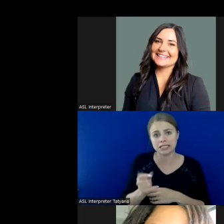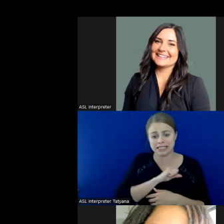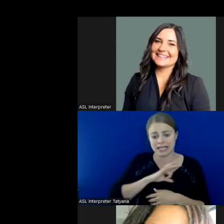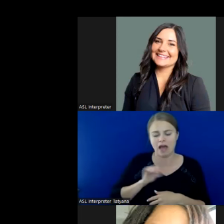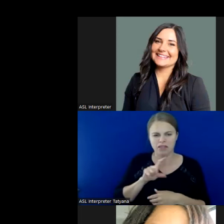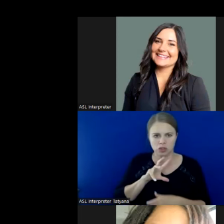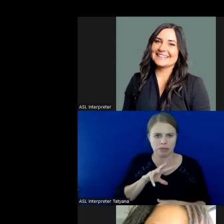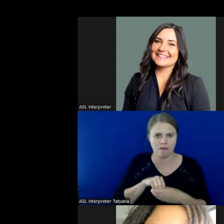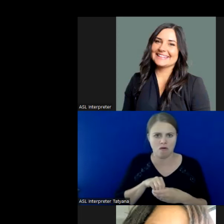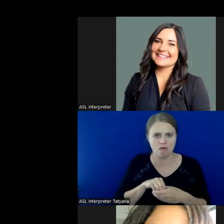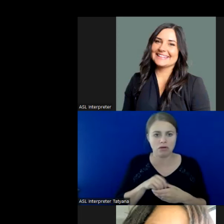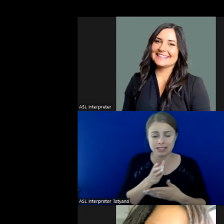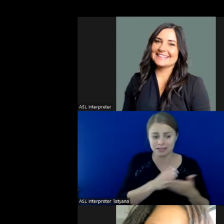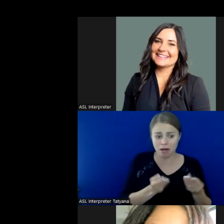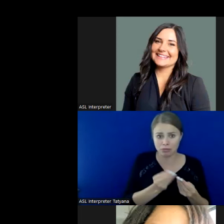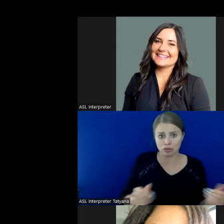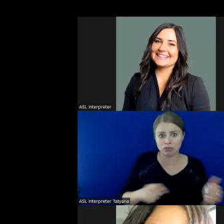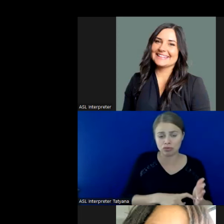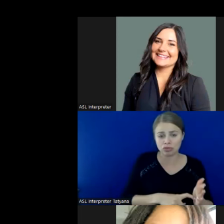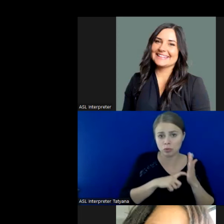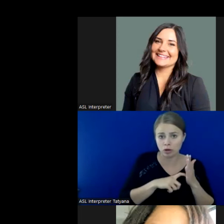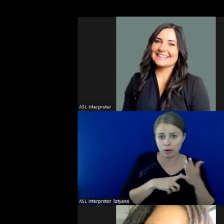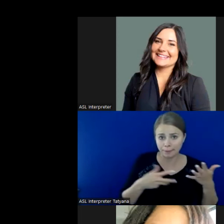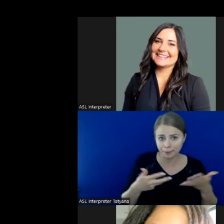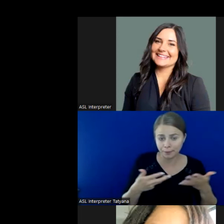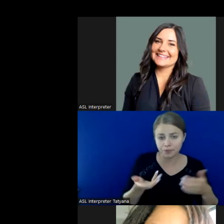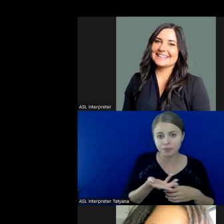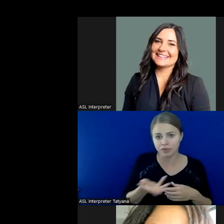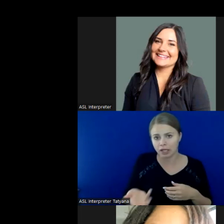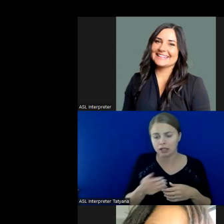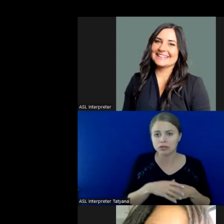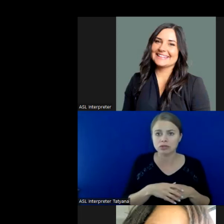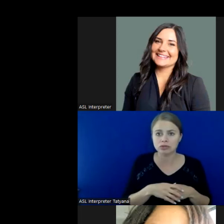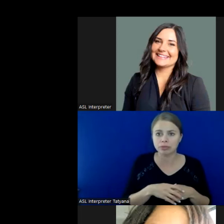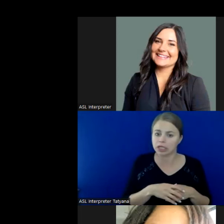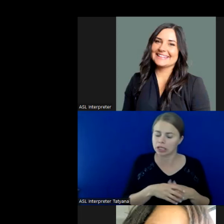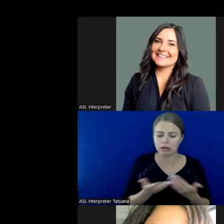because there's some solutions that require things to be toggled on, like an accessibility mode or things